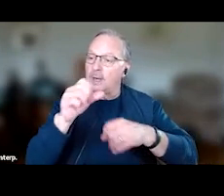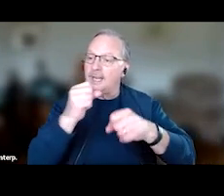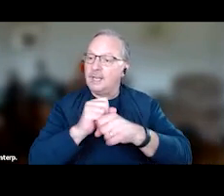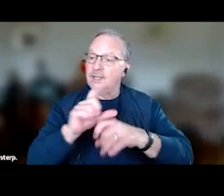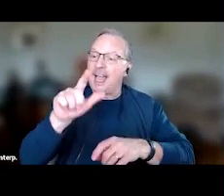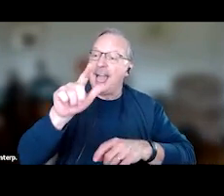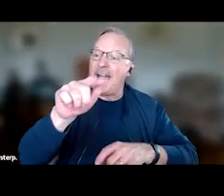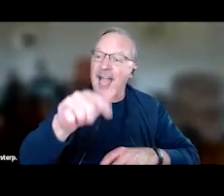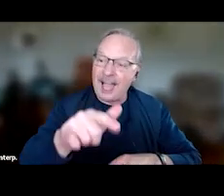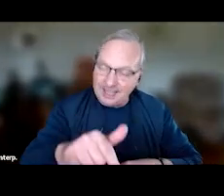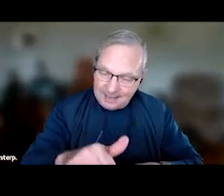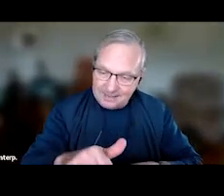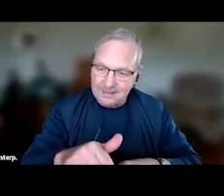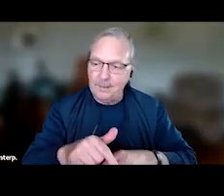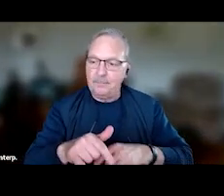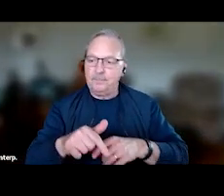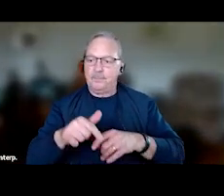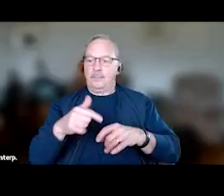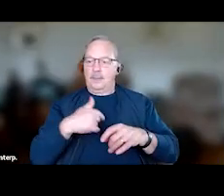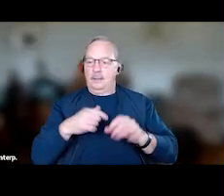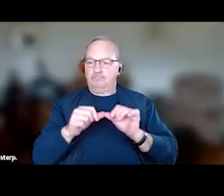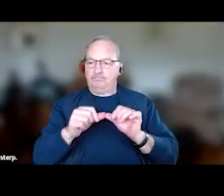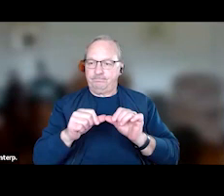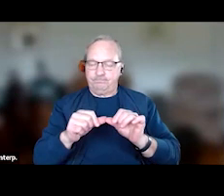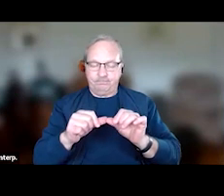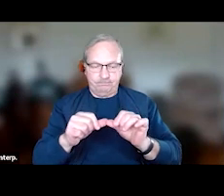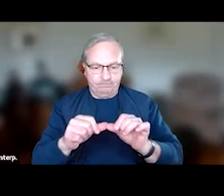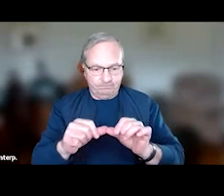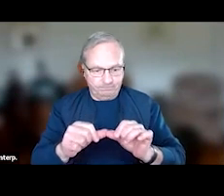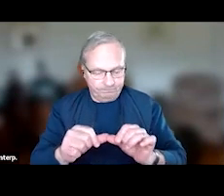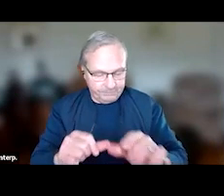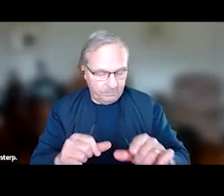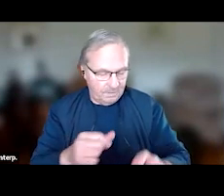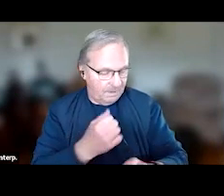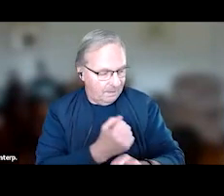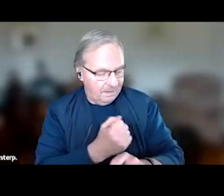and chronic homelessness, it seemed like those ACEs had caught up to me.